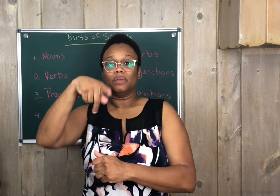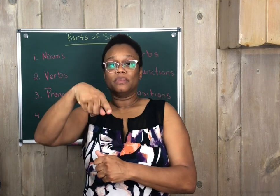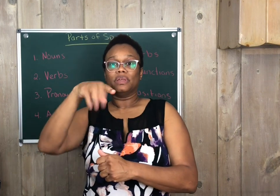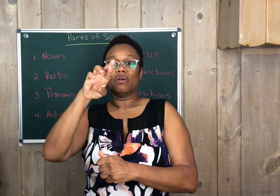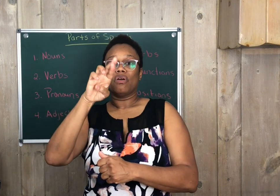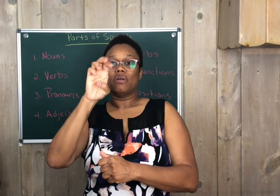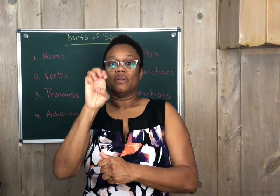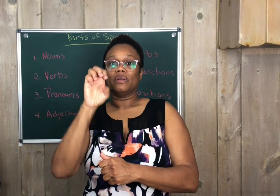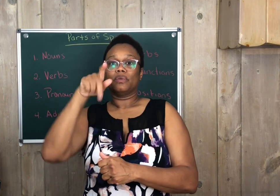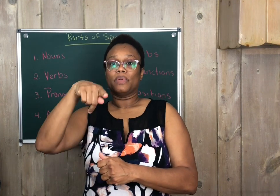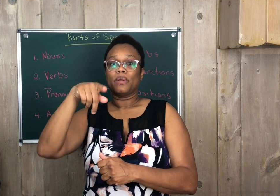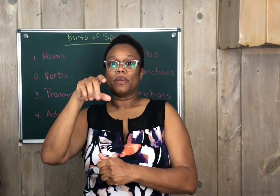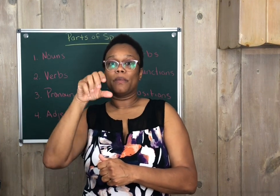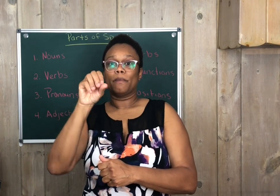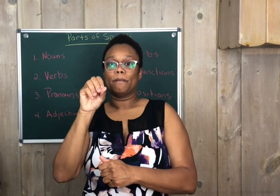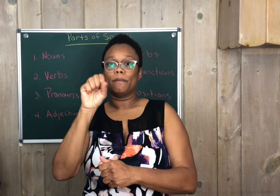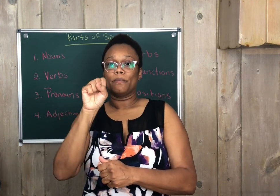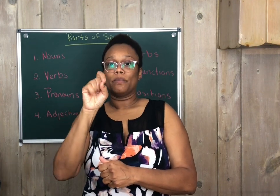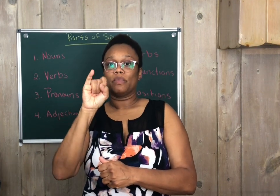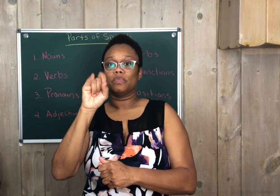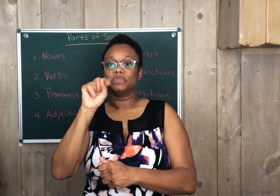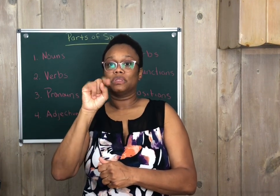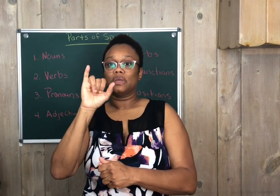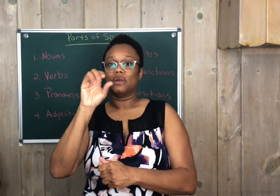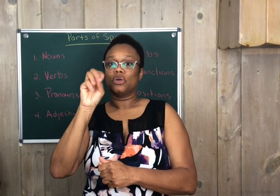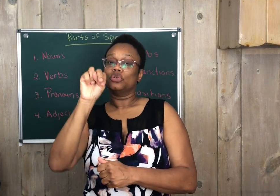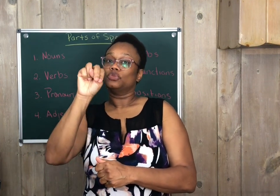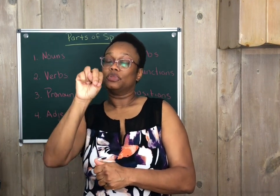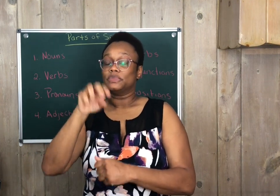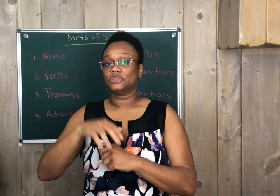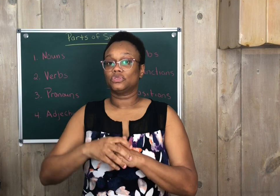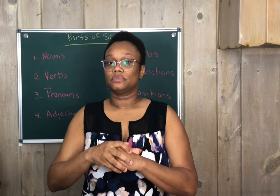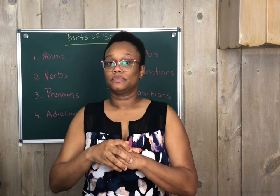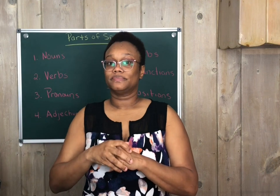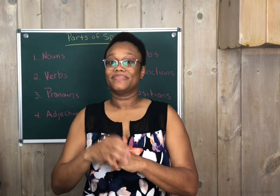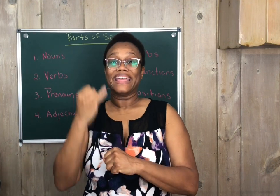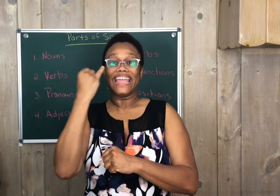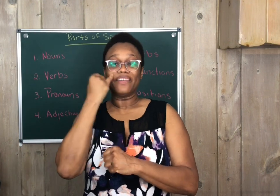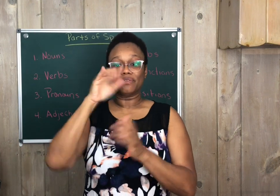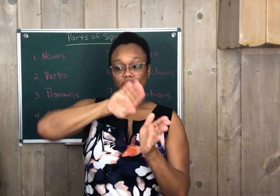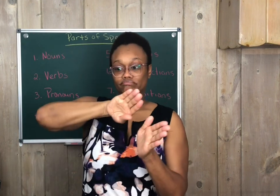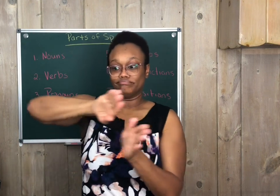with being the preposition that comes before the noun friends if